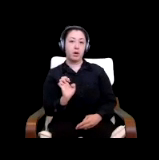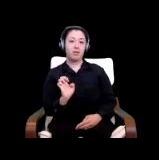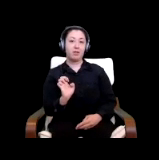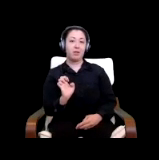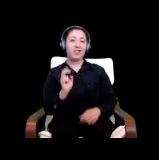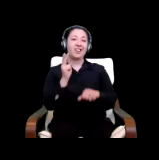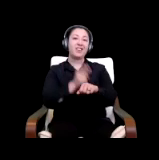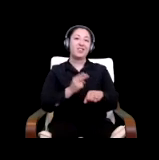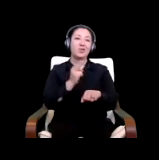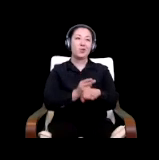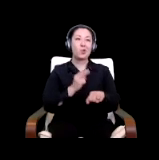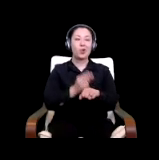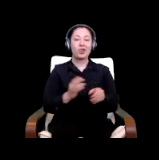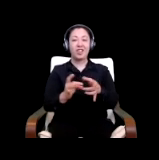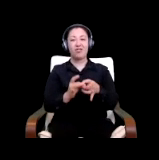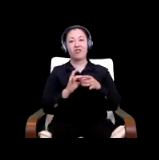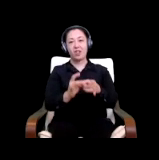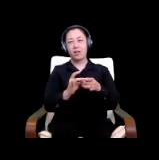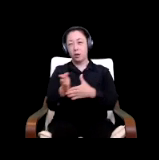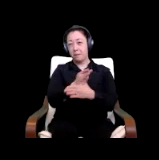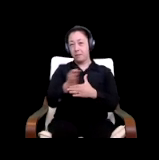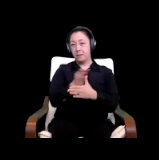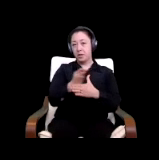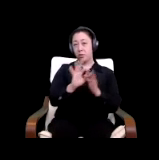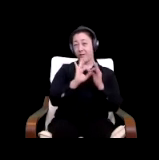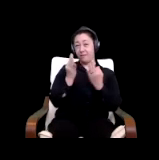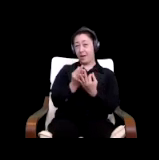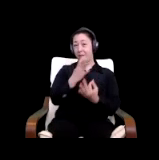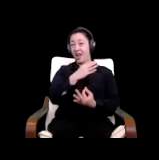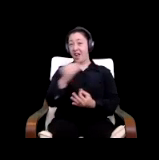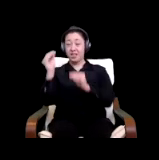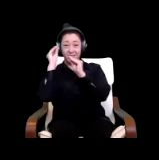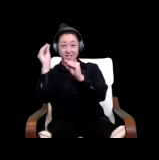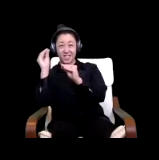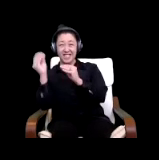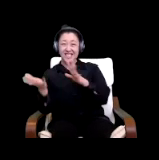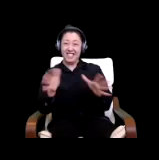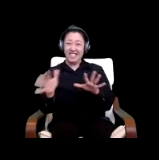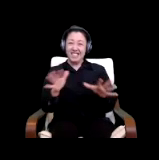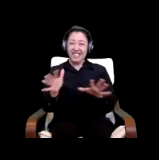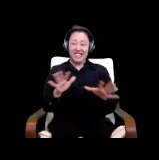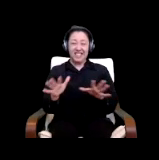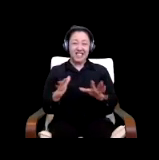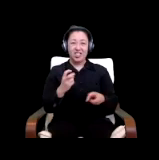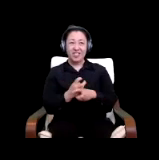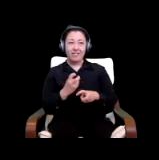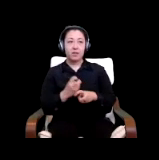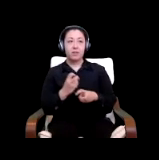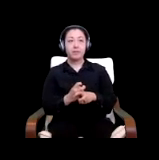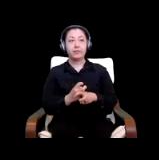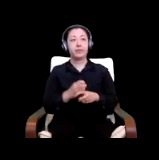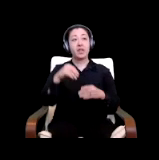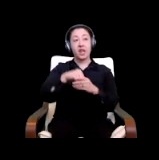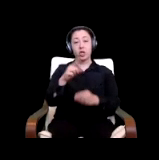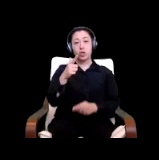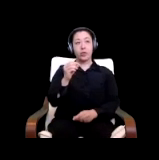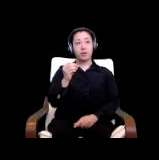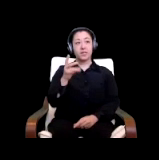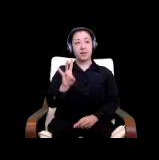relationship between families and educators. In 2017, charge conference, I heard this new